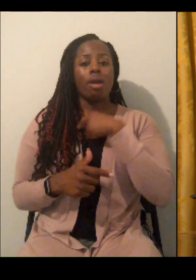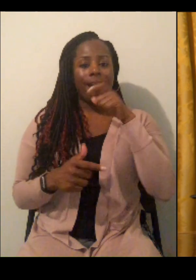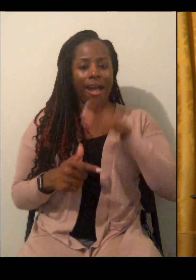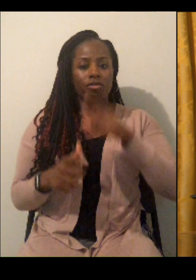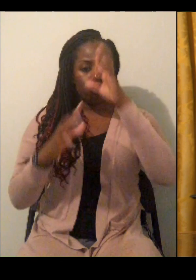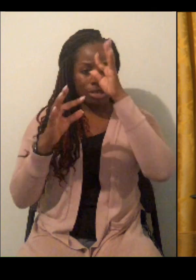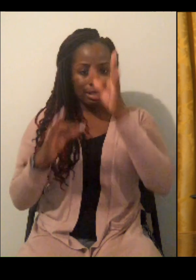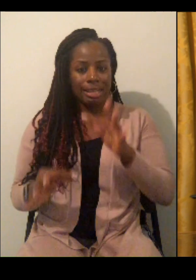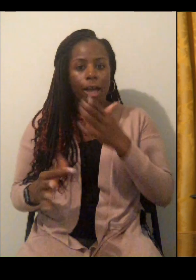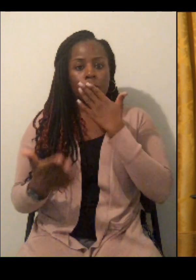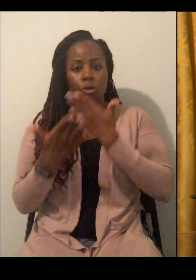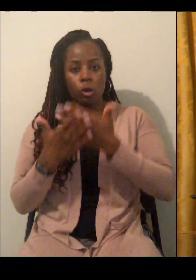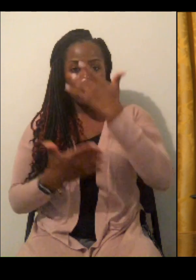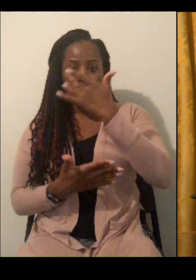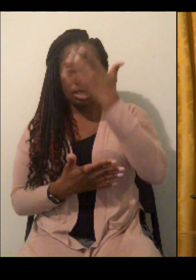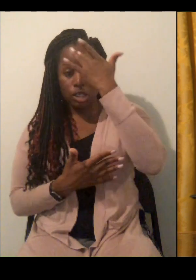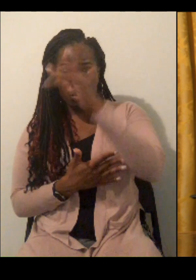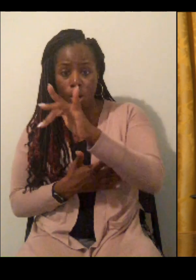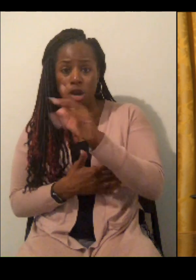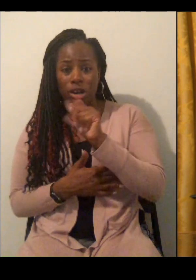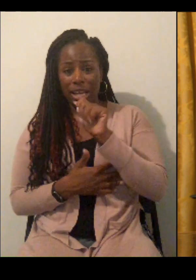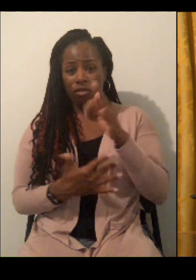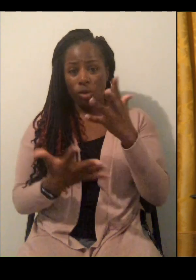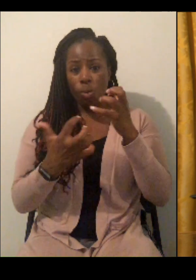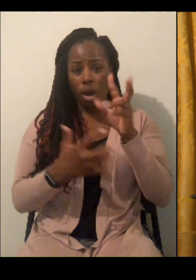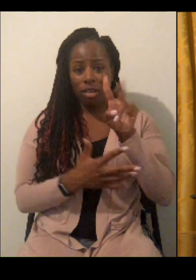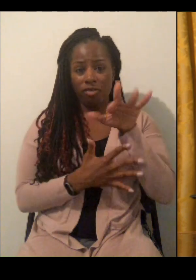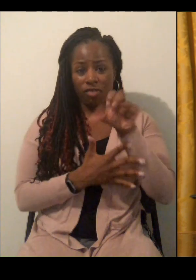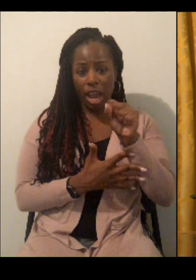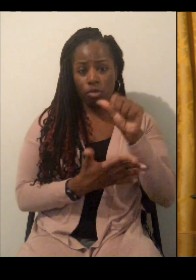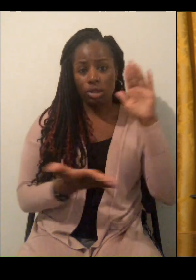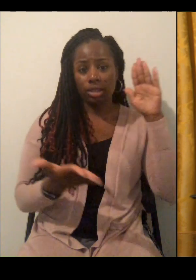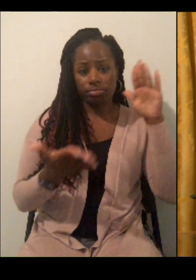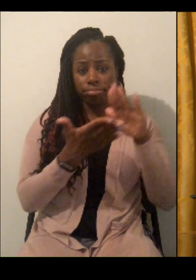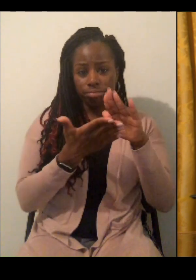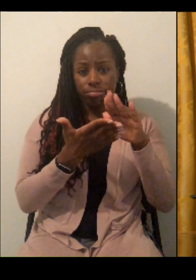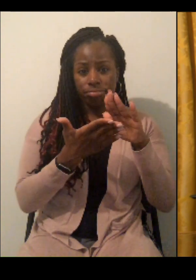and it is critical for you to follow the guidelines of your local officials who